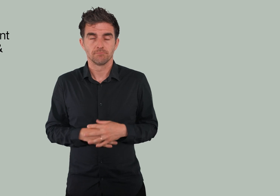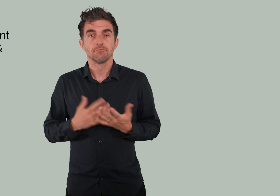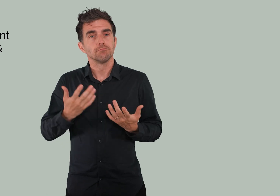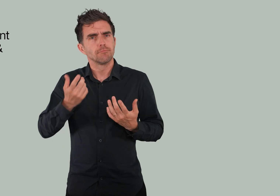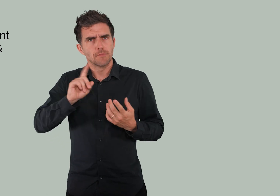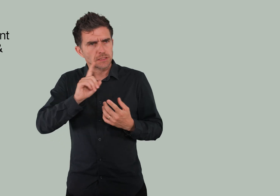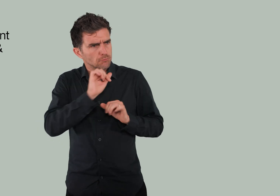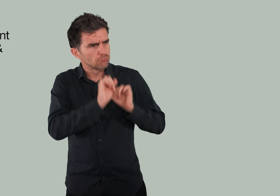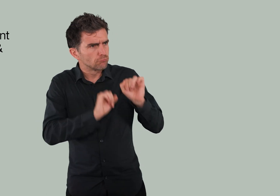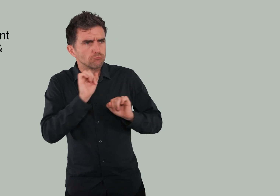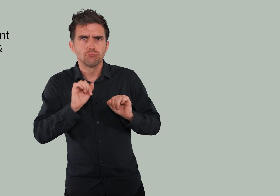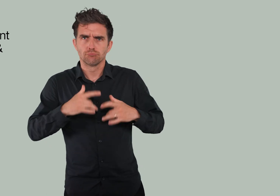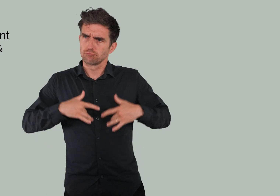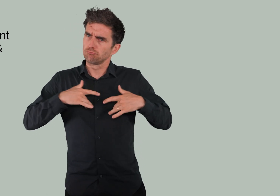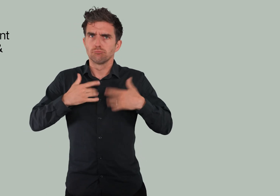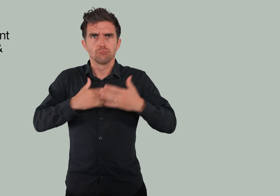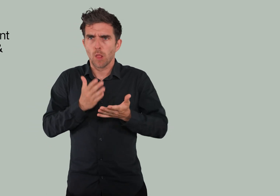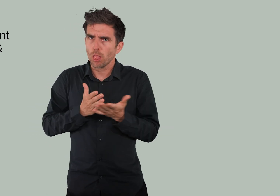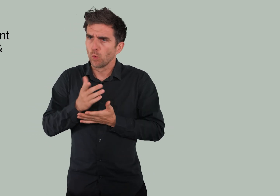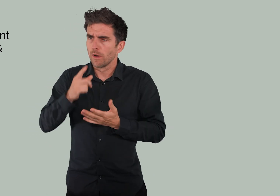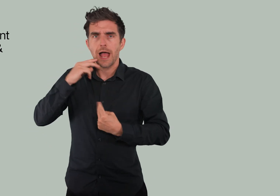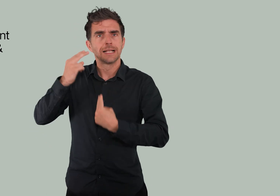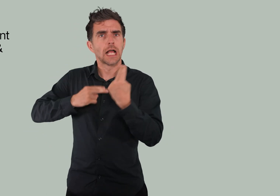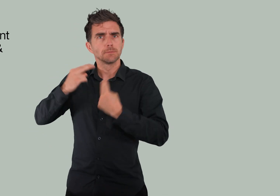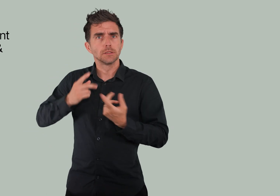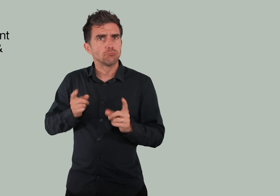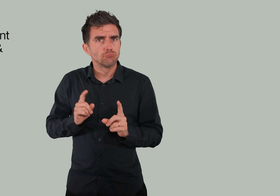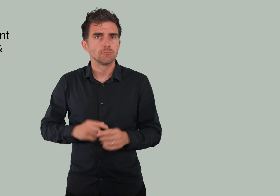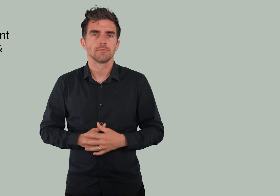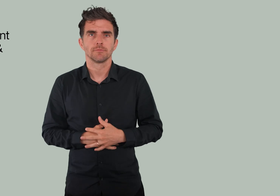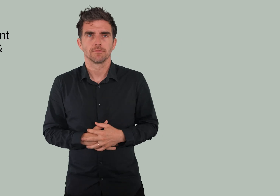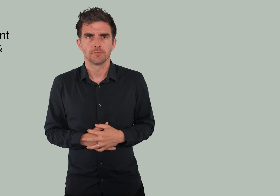Experience of assessments